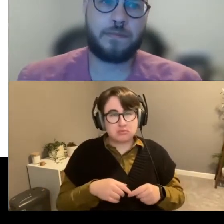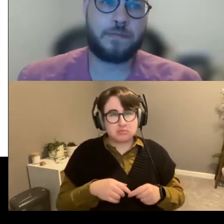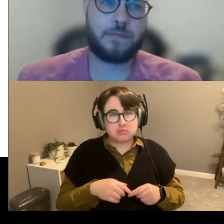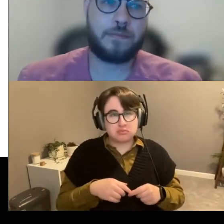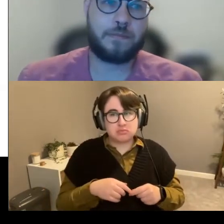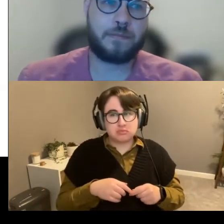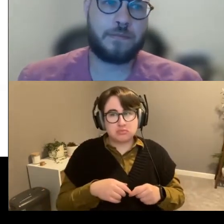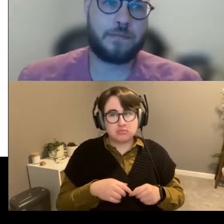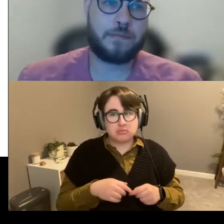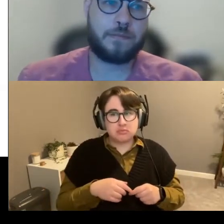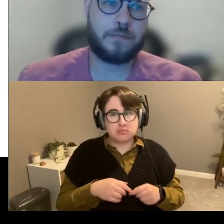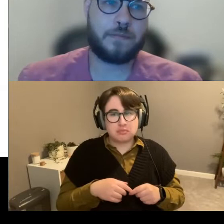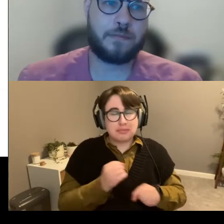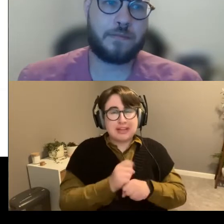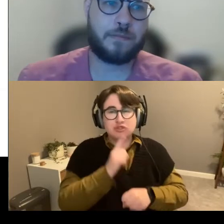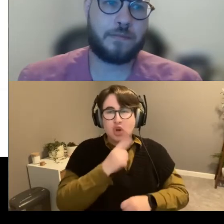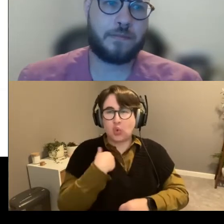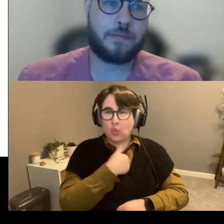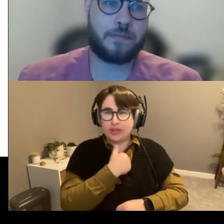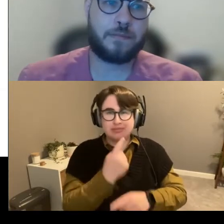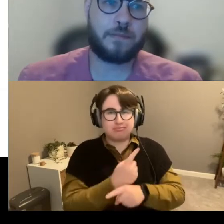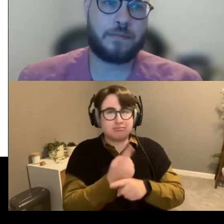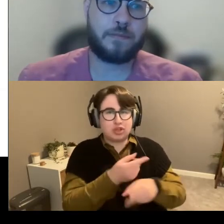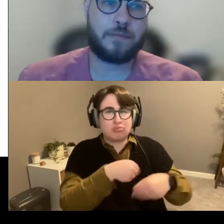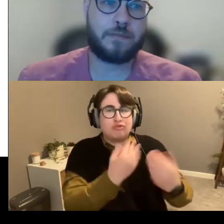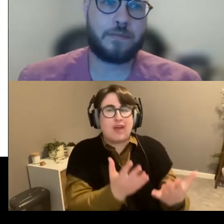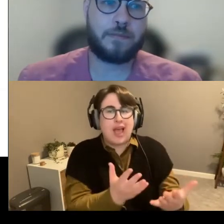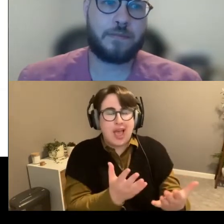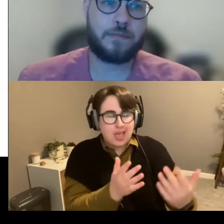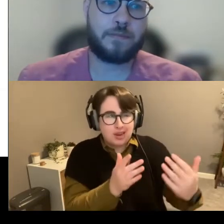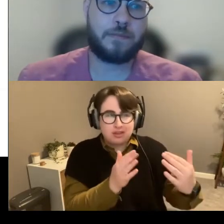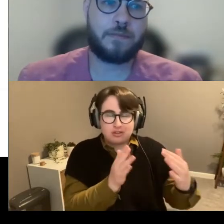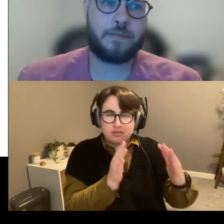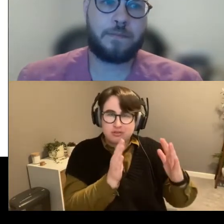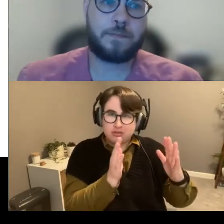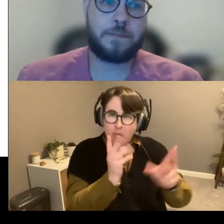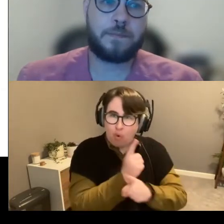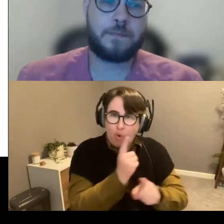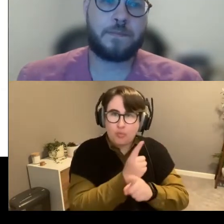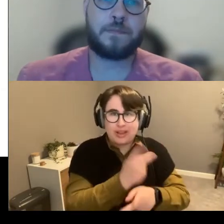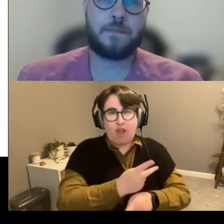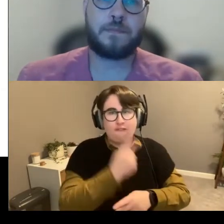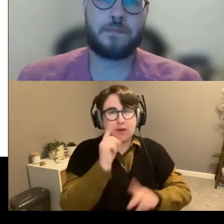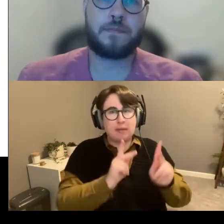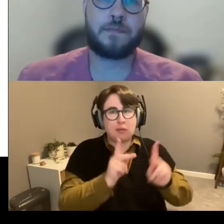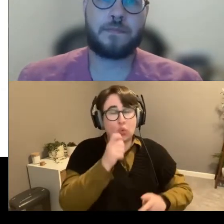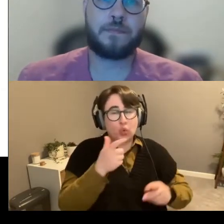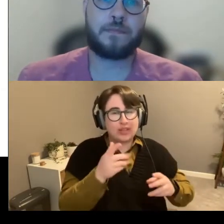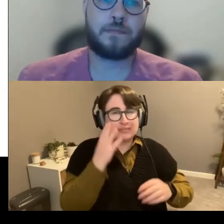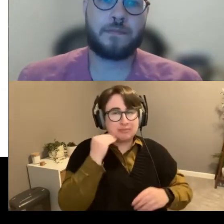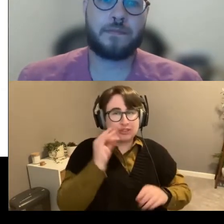we're doing justice to folks that have experienced violence, but oftentimes, we're leaving out